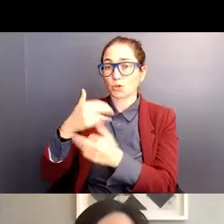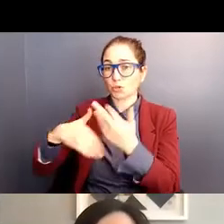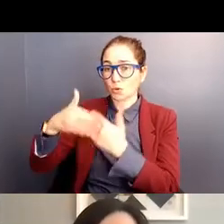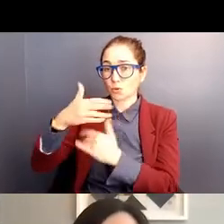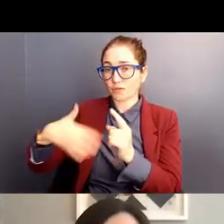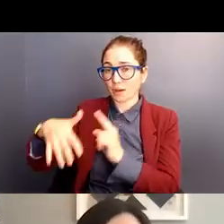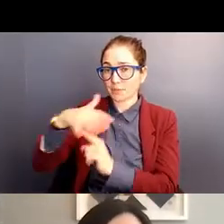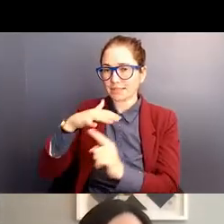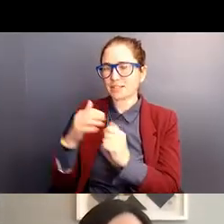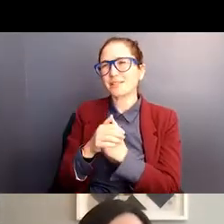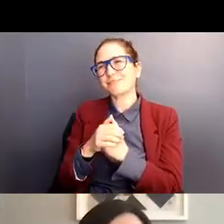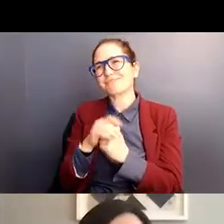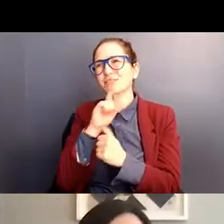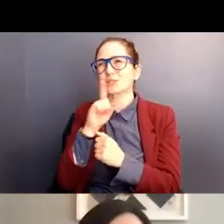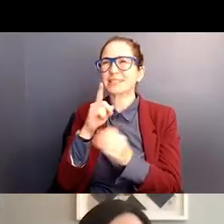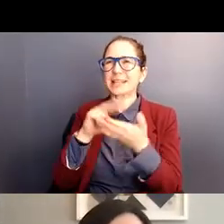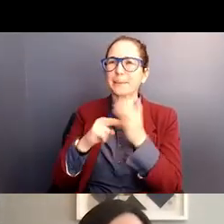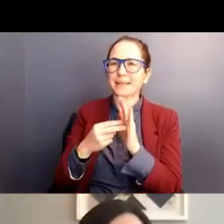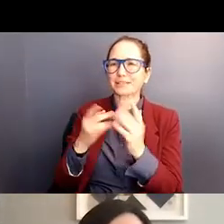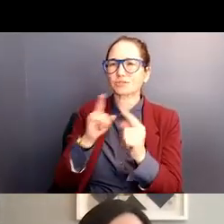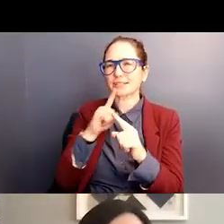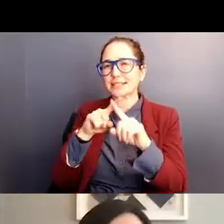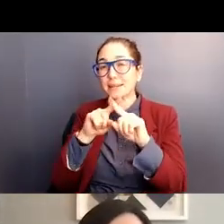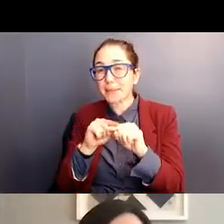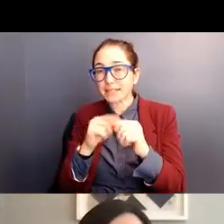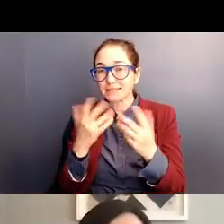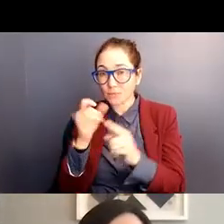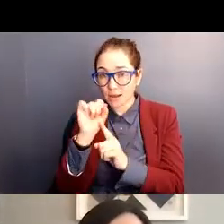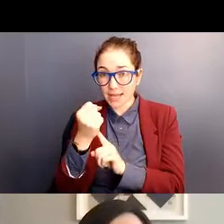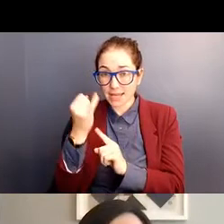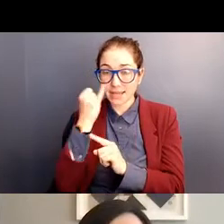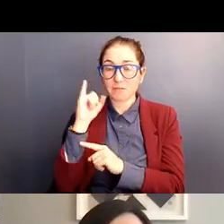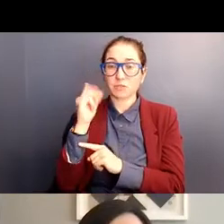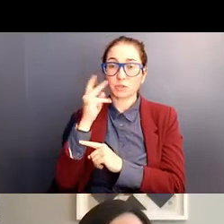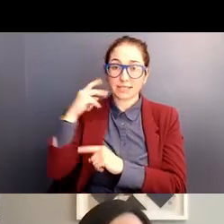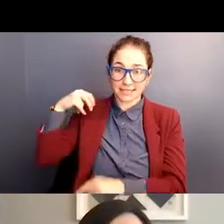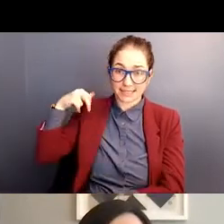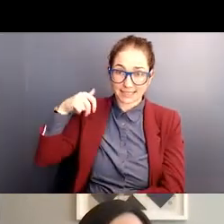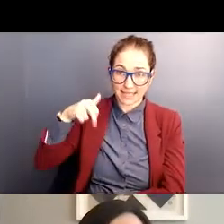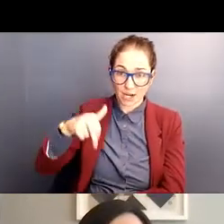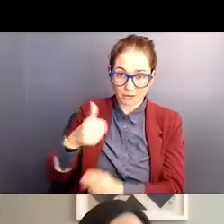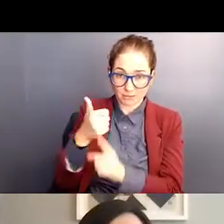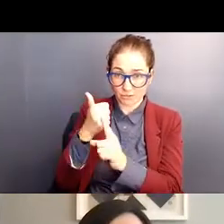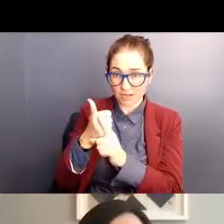So it's basically saying depends on the circumstance if you see a flight of stairs and you're a wheelchair-user, you're going